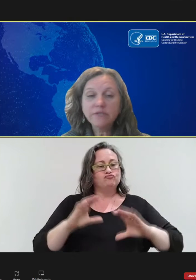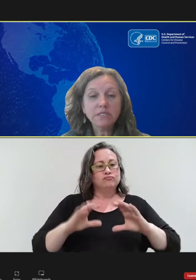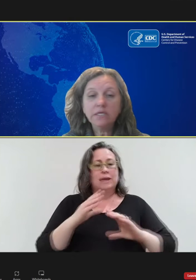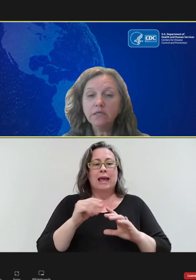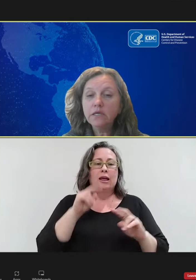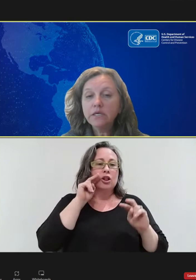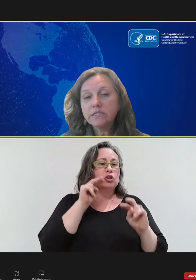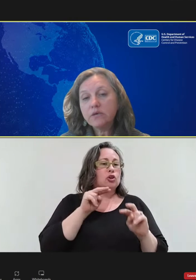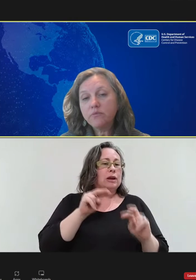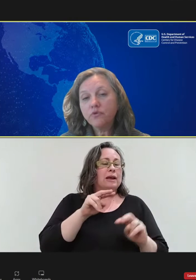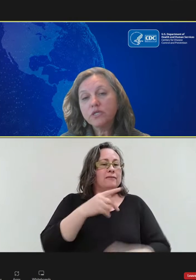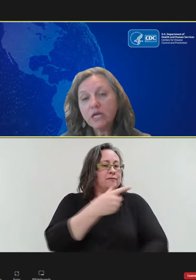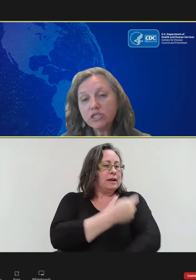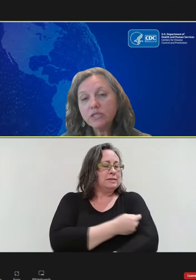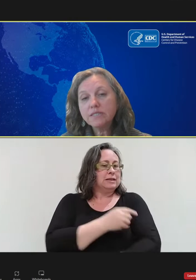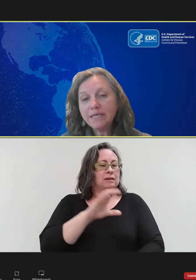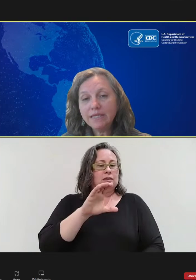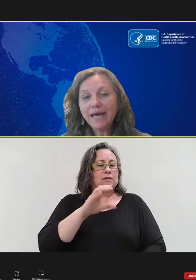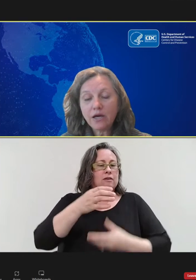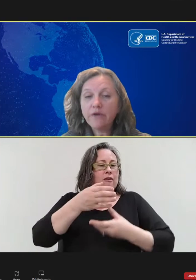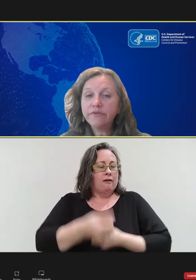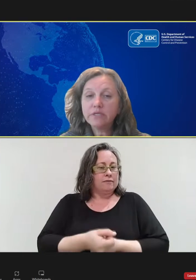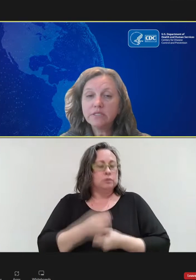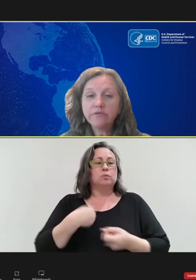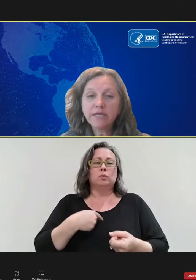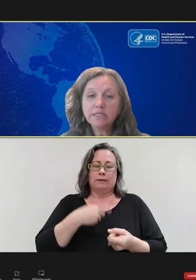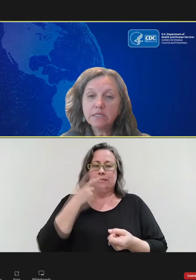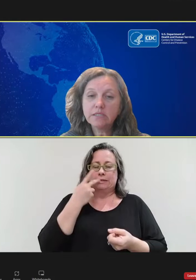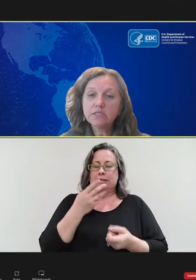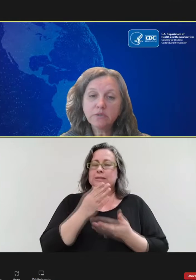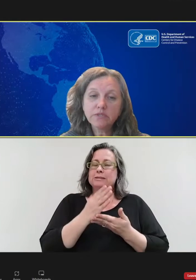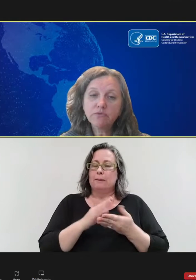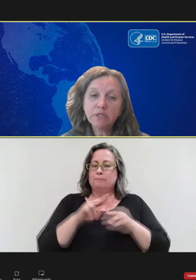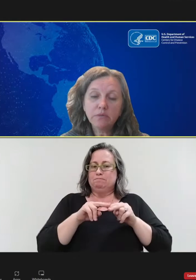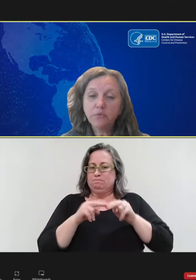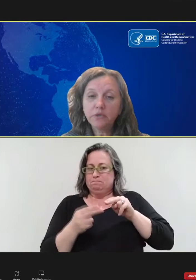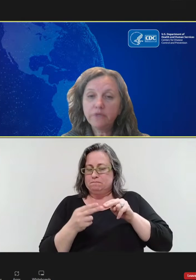seen some reductions in that confidence in vaccines. And so, it's really important